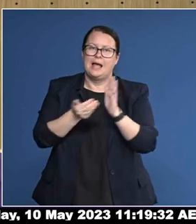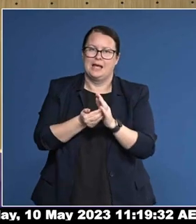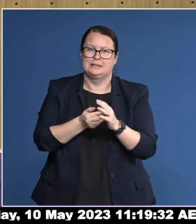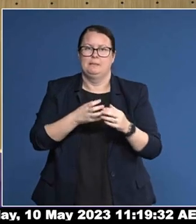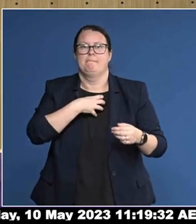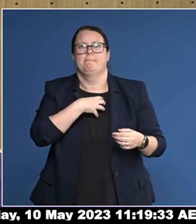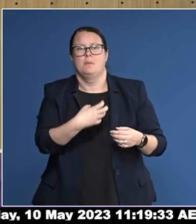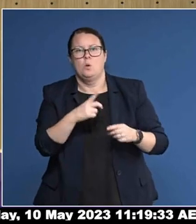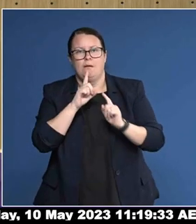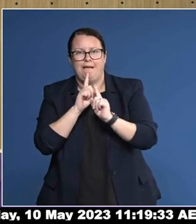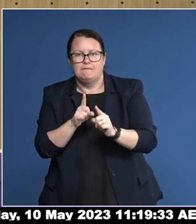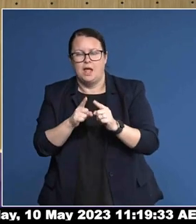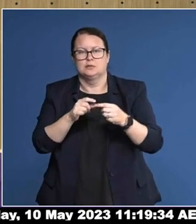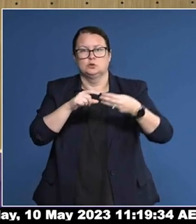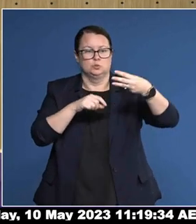to expand on - on that definition.